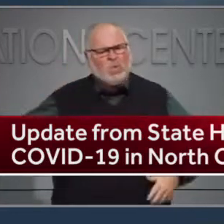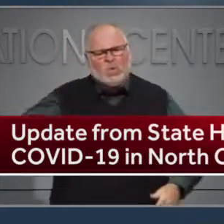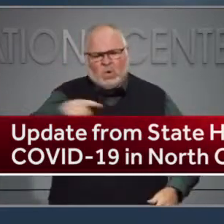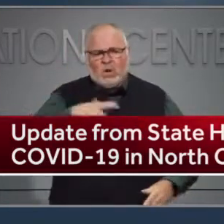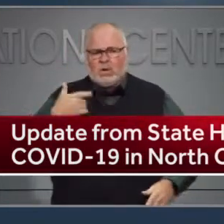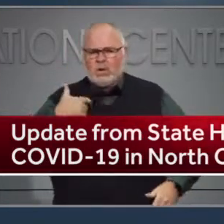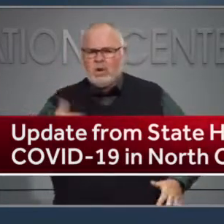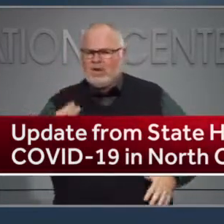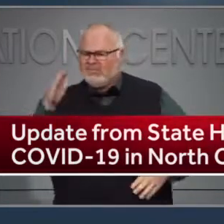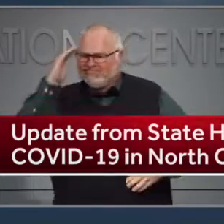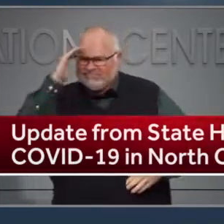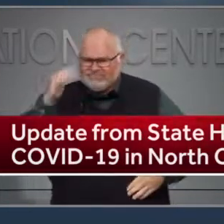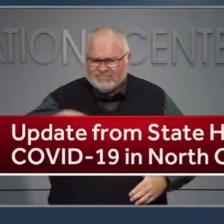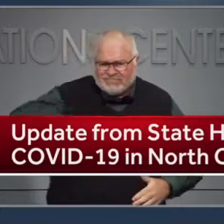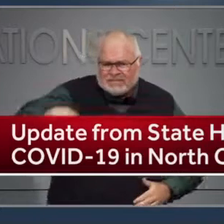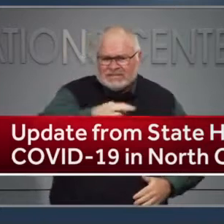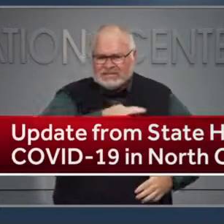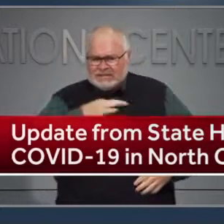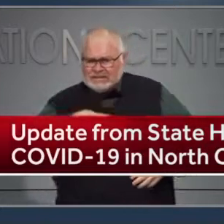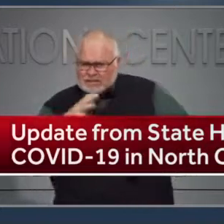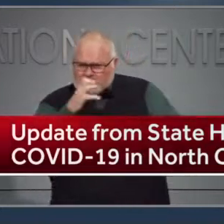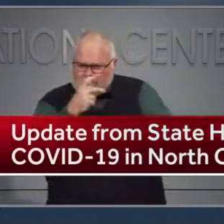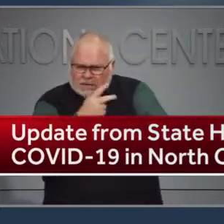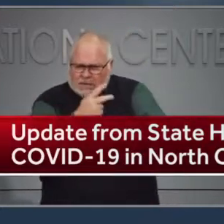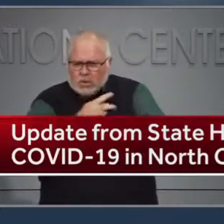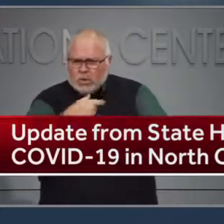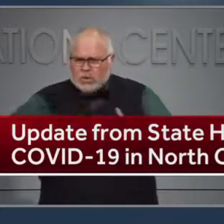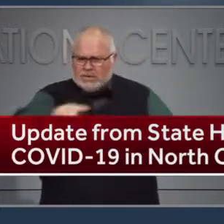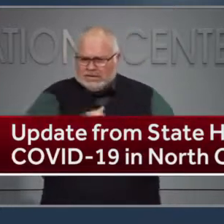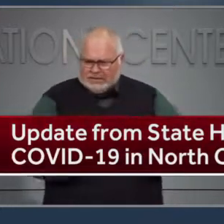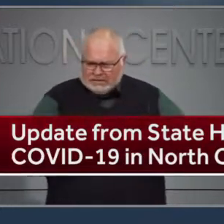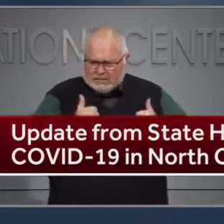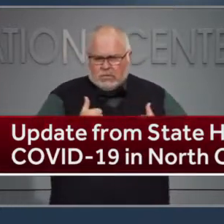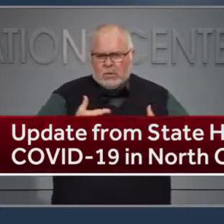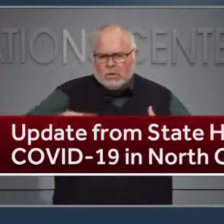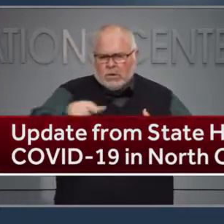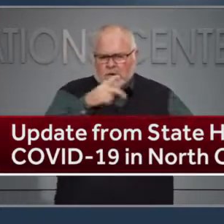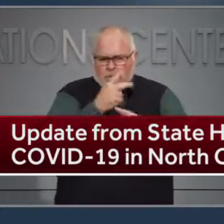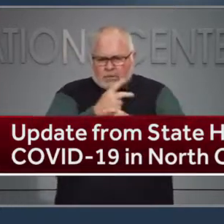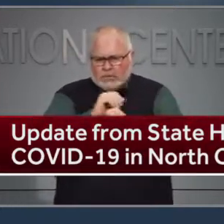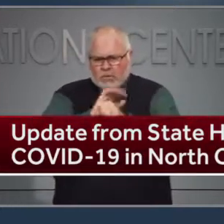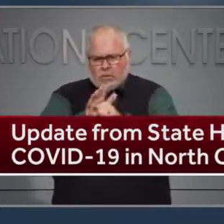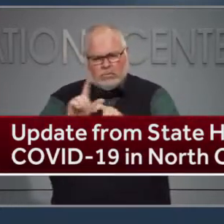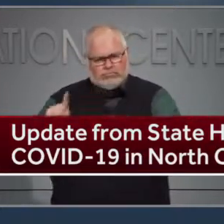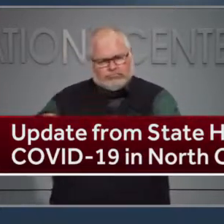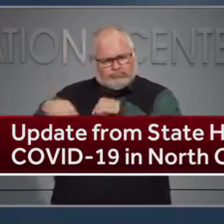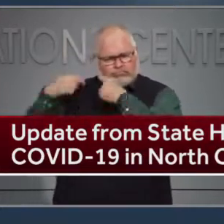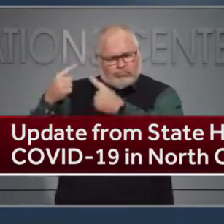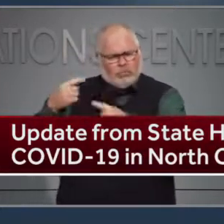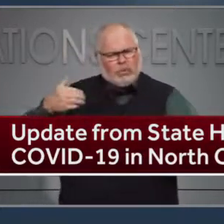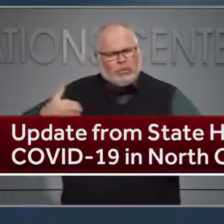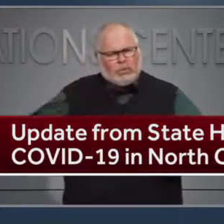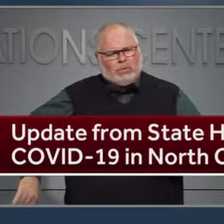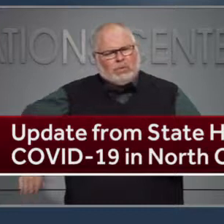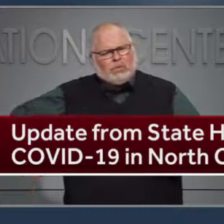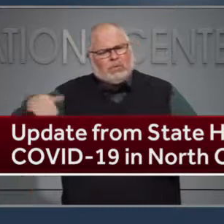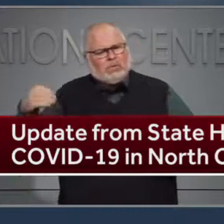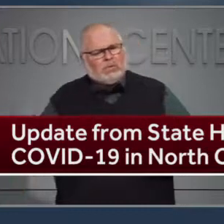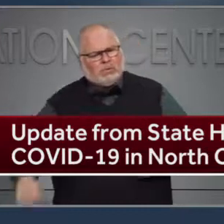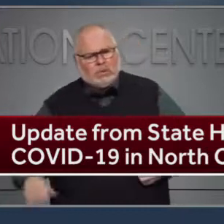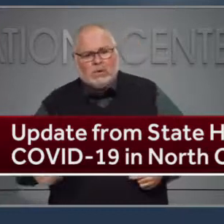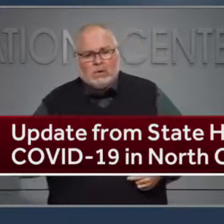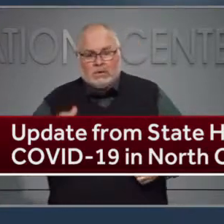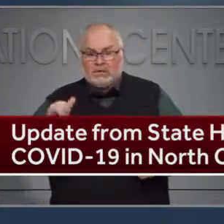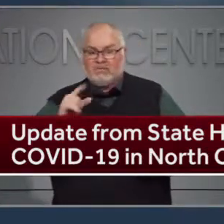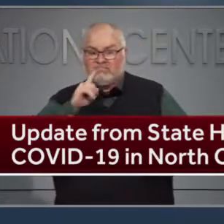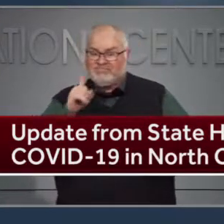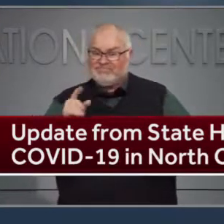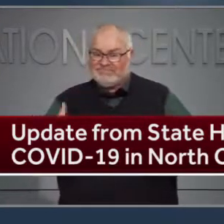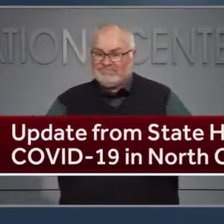I ESPECIALLY WANT TO SALUTE THE FRONTLINE STAFF AND CLINICIANS WHO ARE CARING FOR THESE RESIDENTS THROUGHOUT THESE CHALLENGING TIMES.